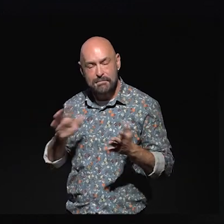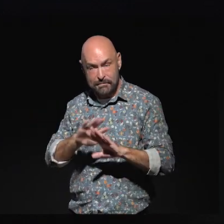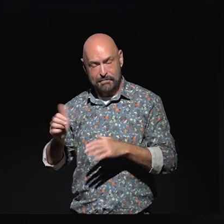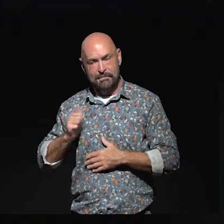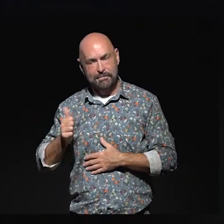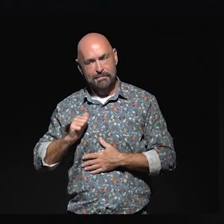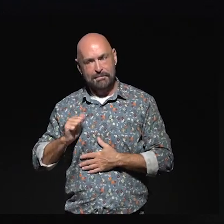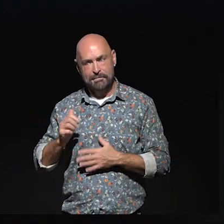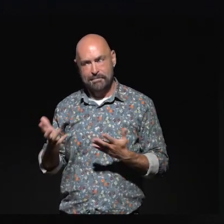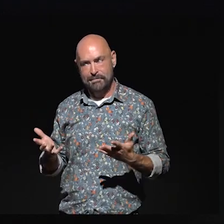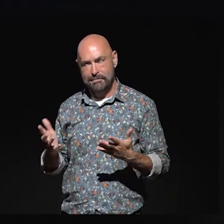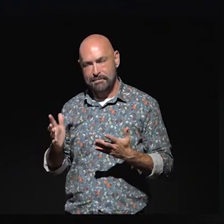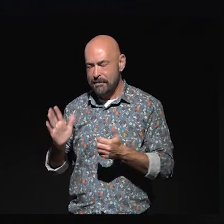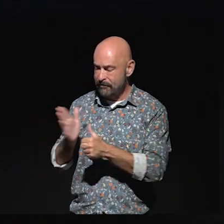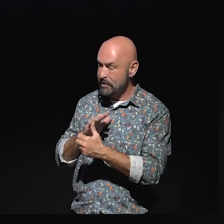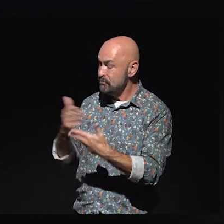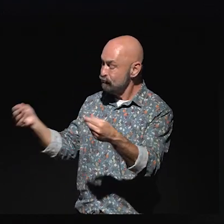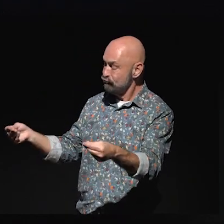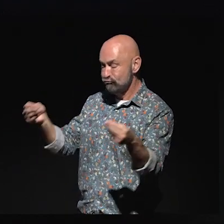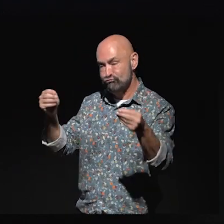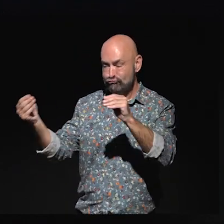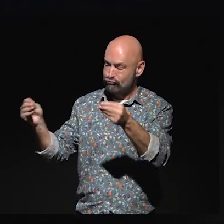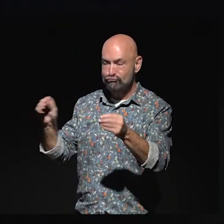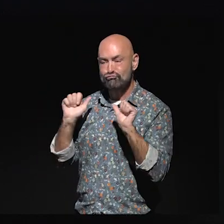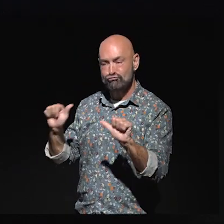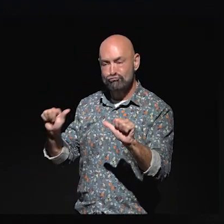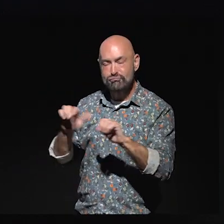In what, at first glance, may look perfectly conventional